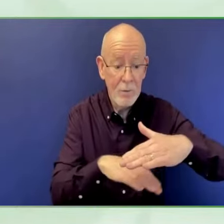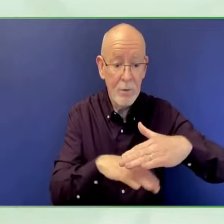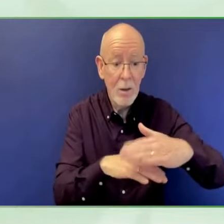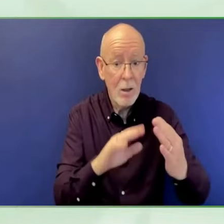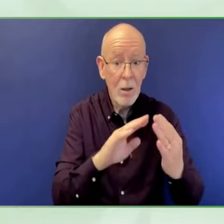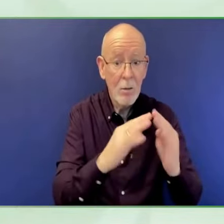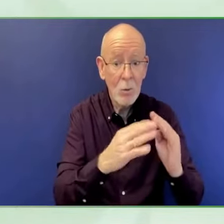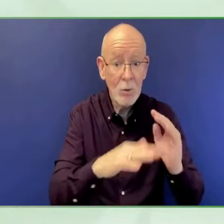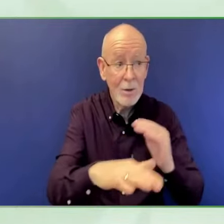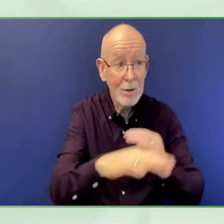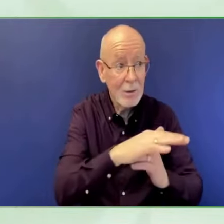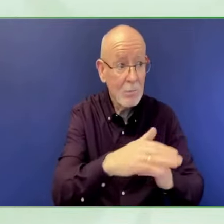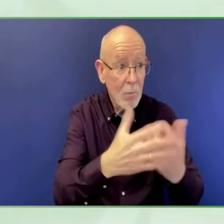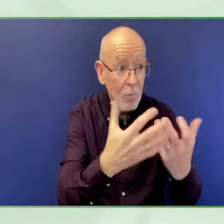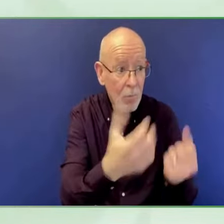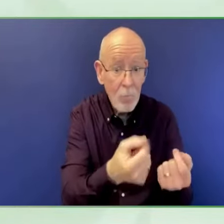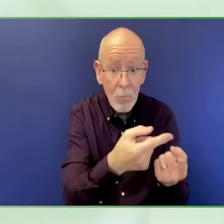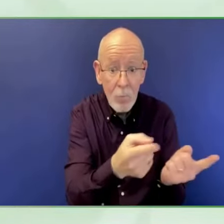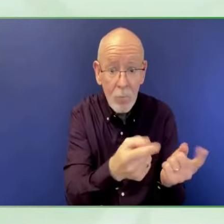disabilities, no matter how complex?